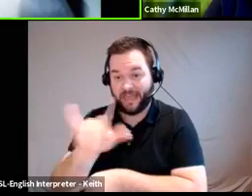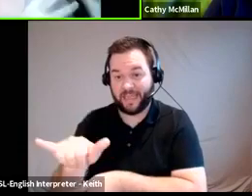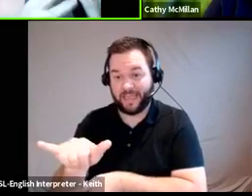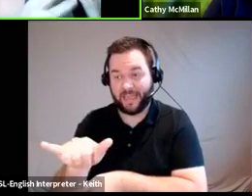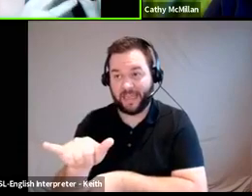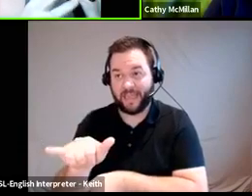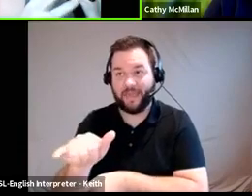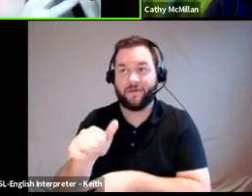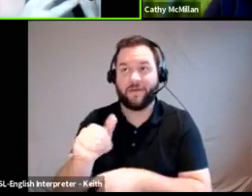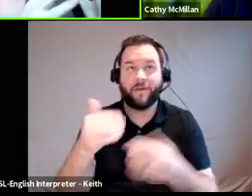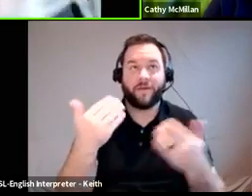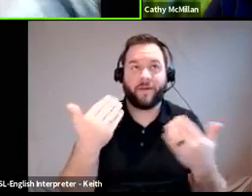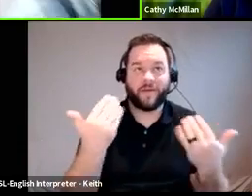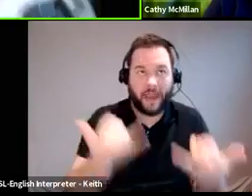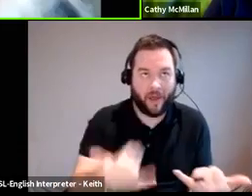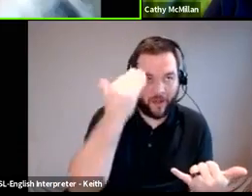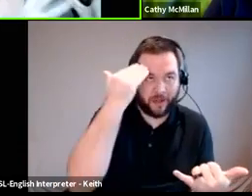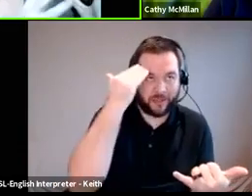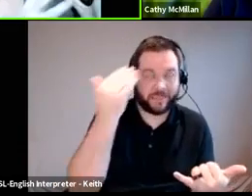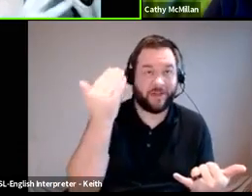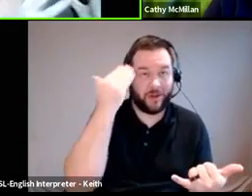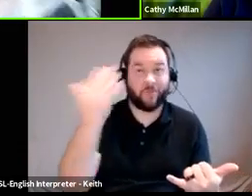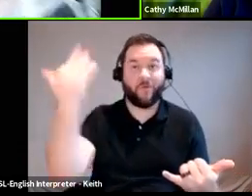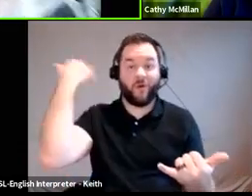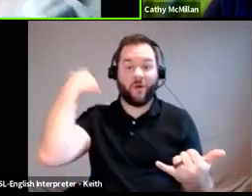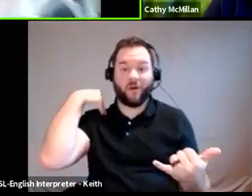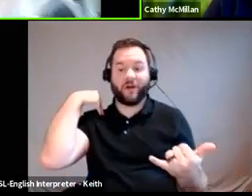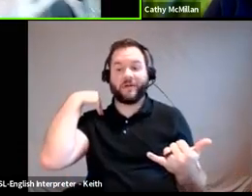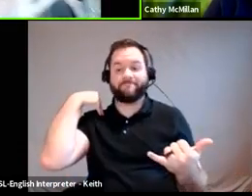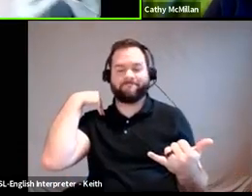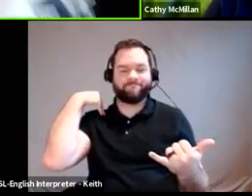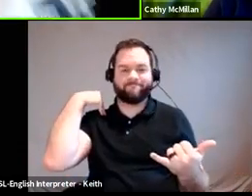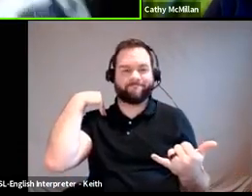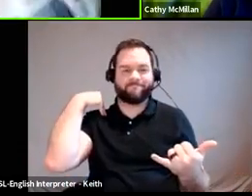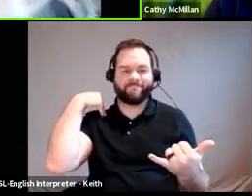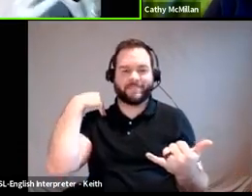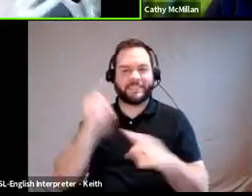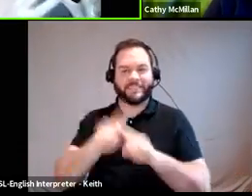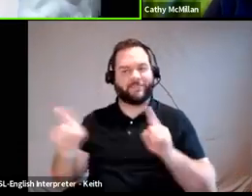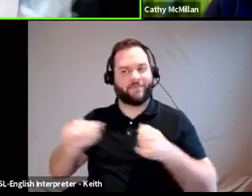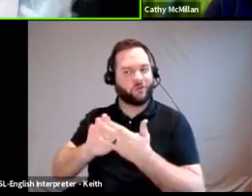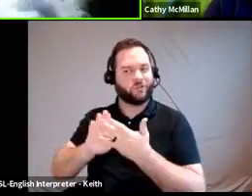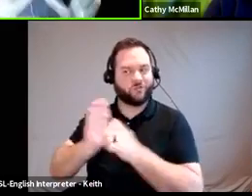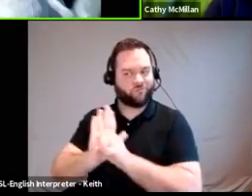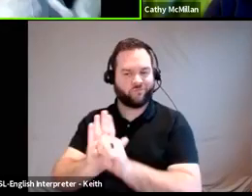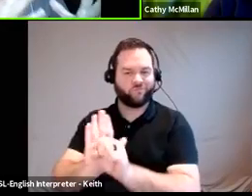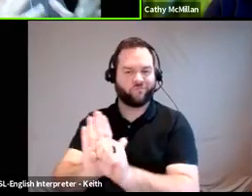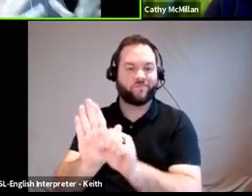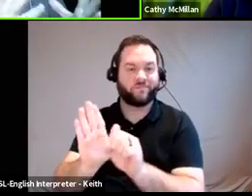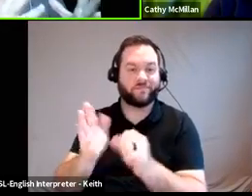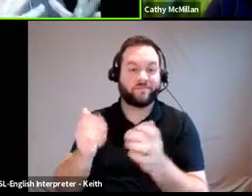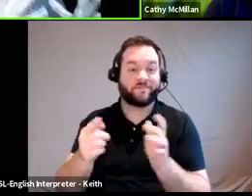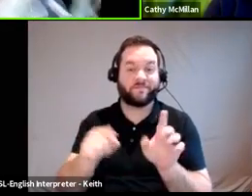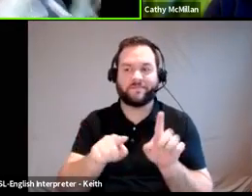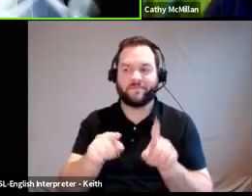Cathy and you know, like you said, Cathy. If you're new now. what I knew then. hen I would have done I would have done things very.